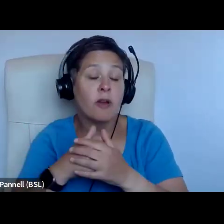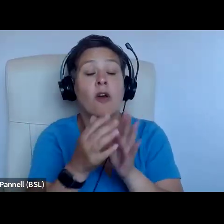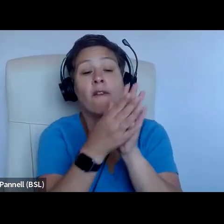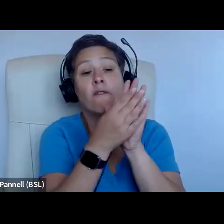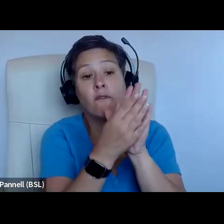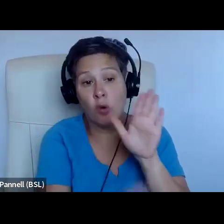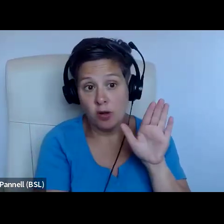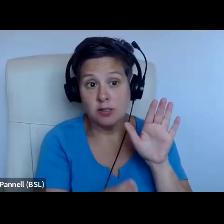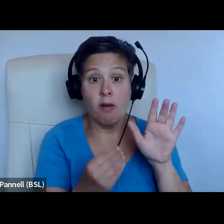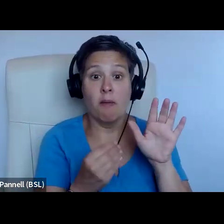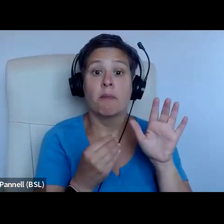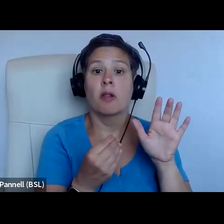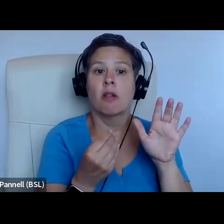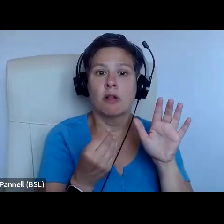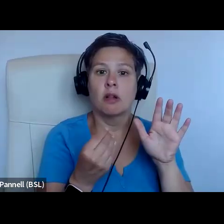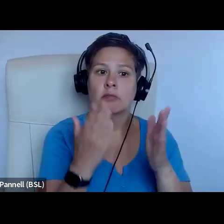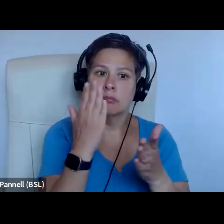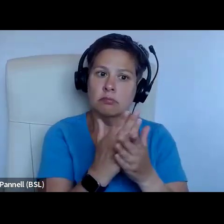services or disability bursaries.